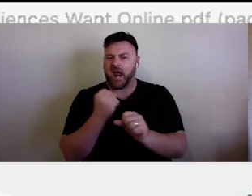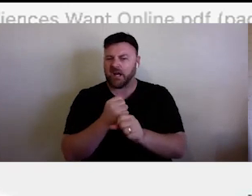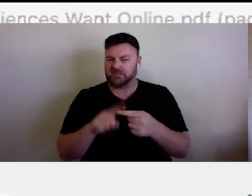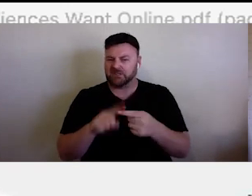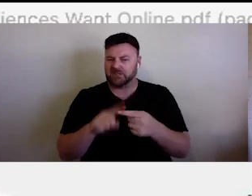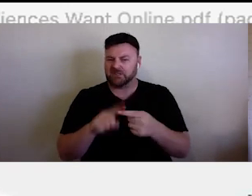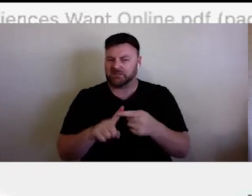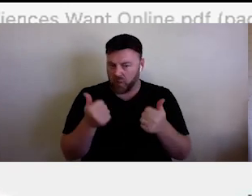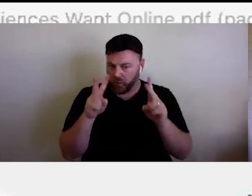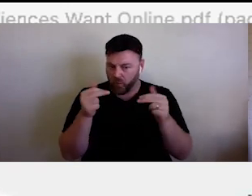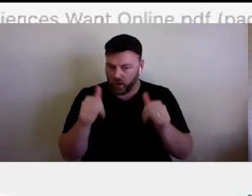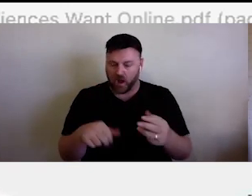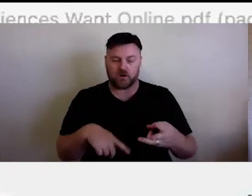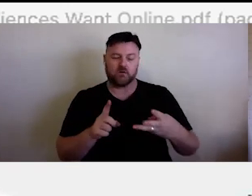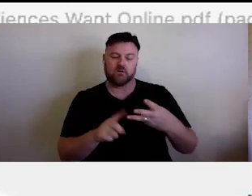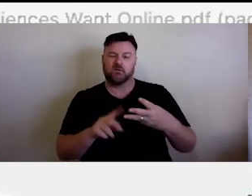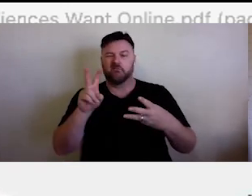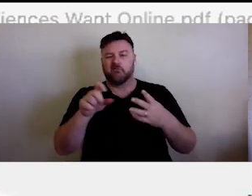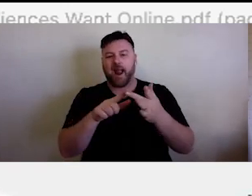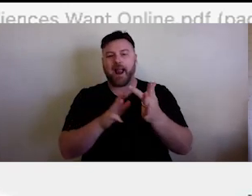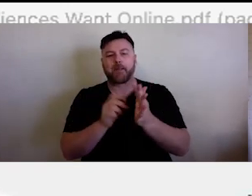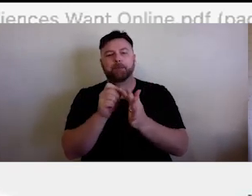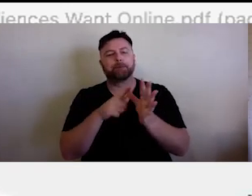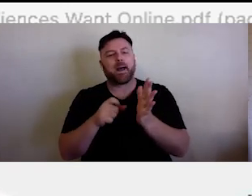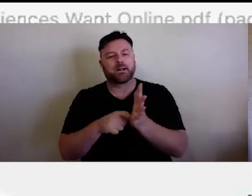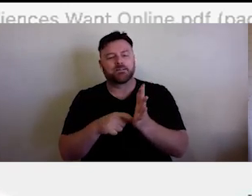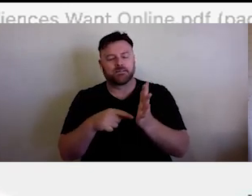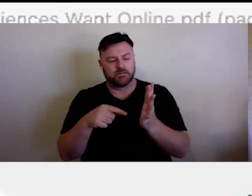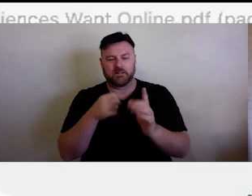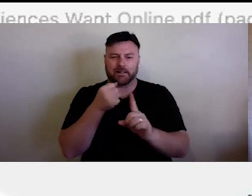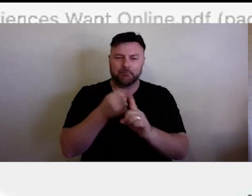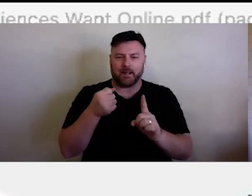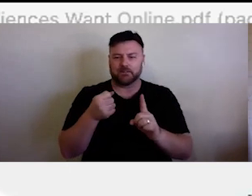I will share some stats. But I'm not going to go overboard with fancy